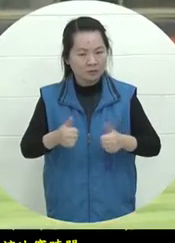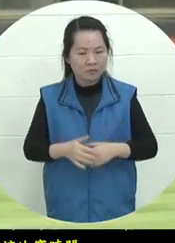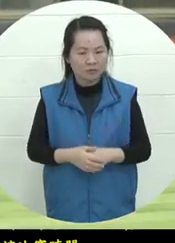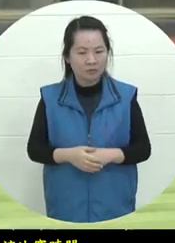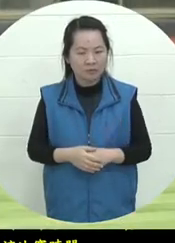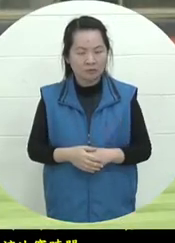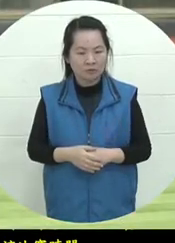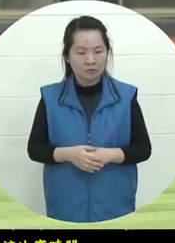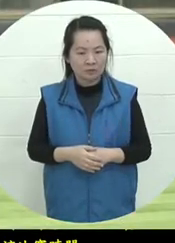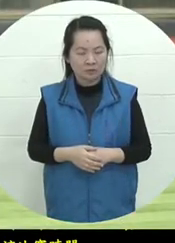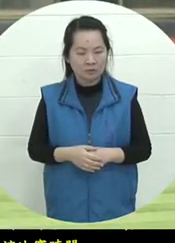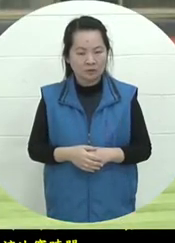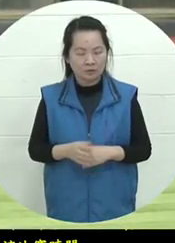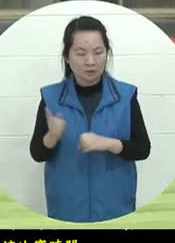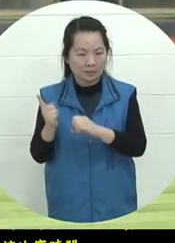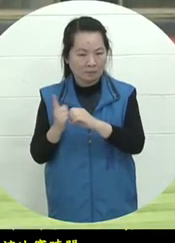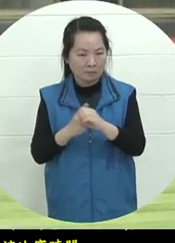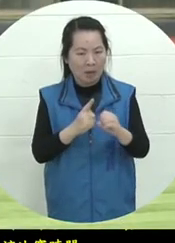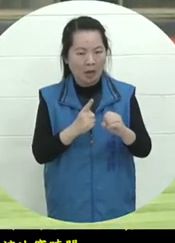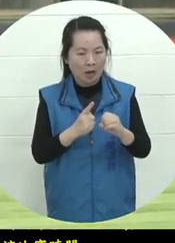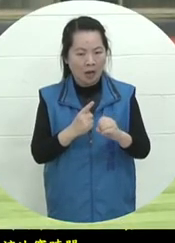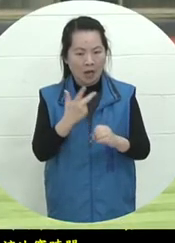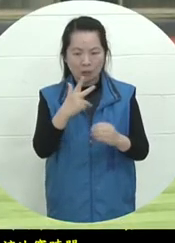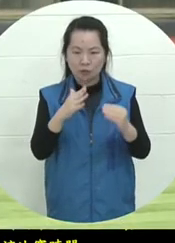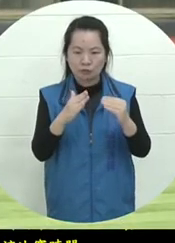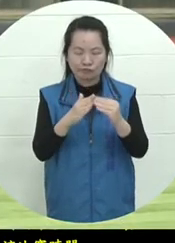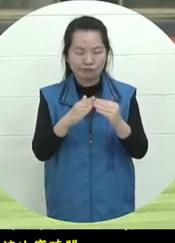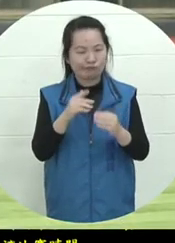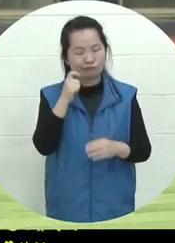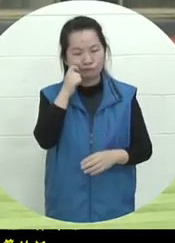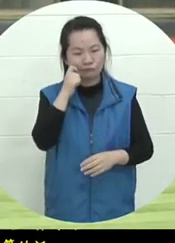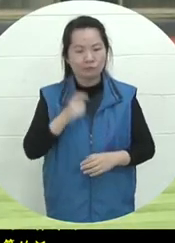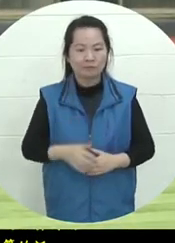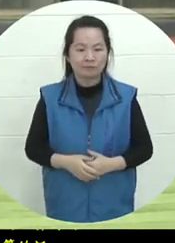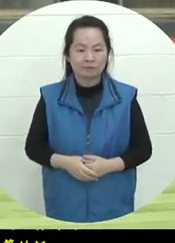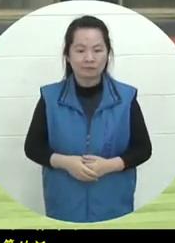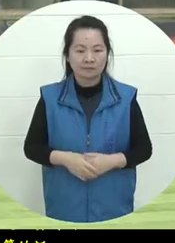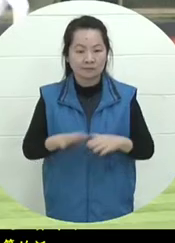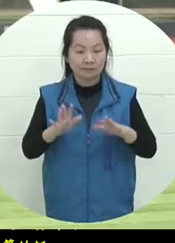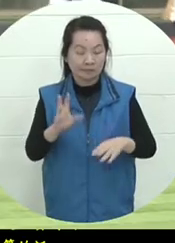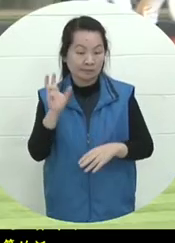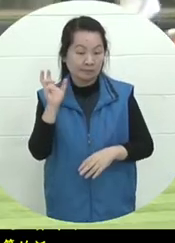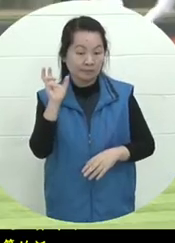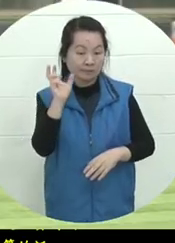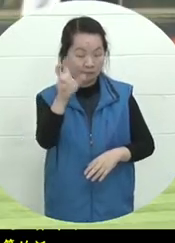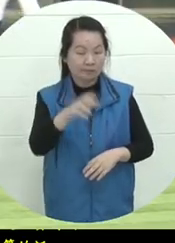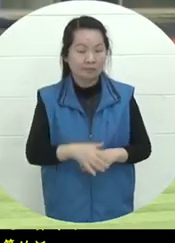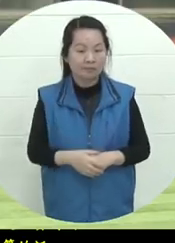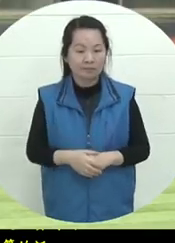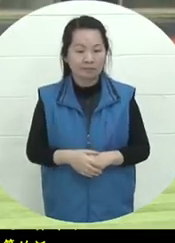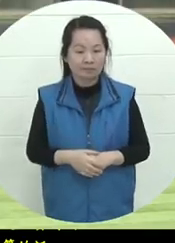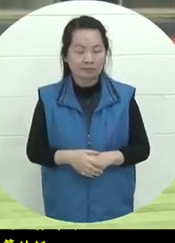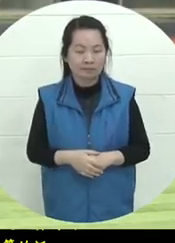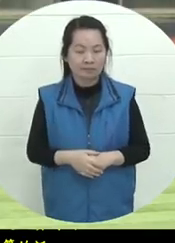successfully complete a complete 7-inning game. Well, the pitcher here sent an important third team,